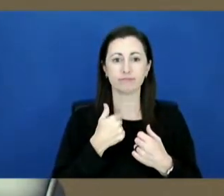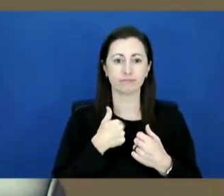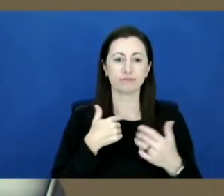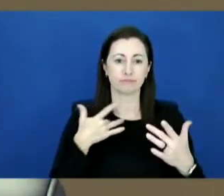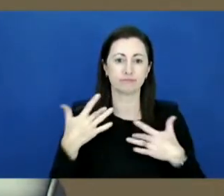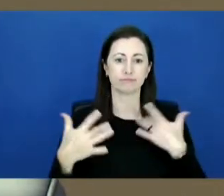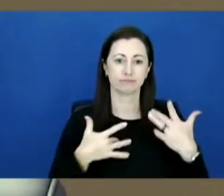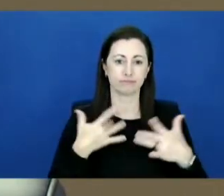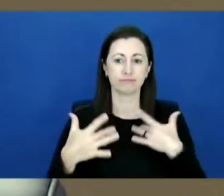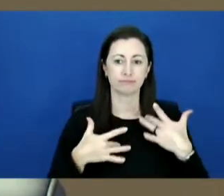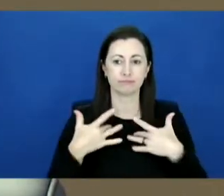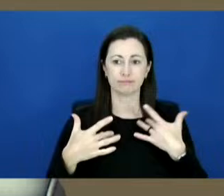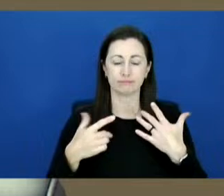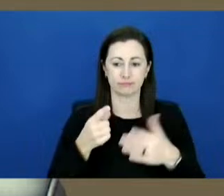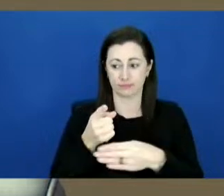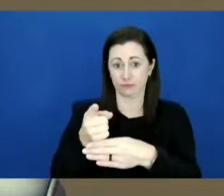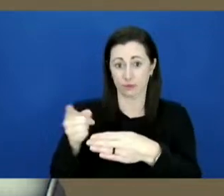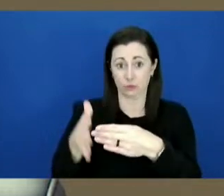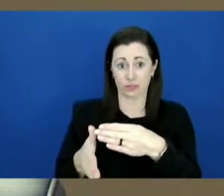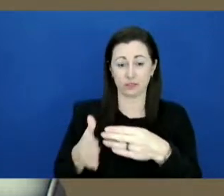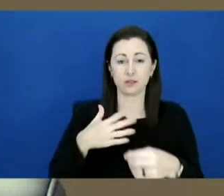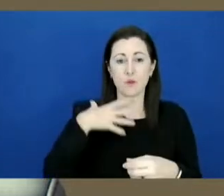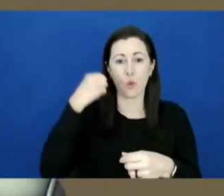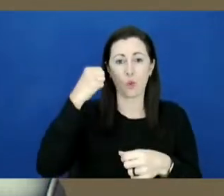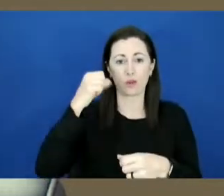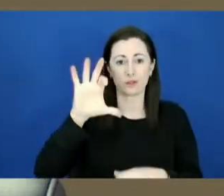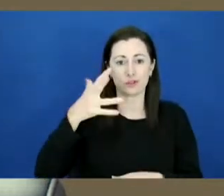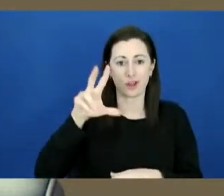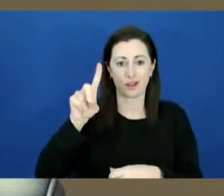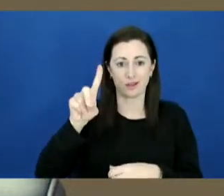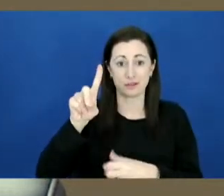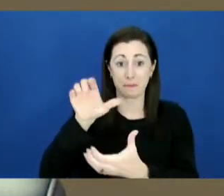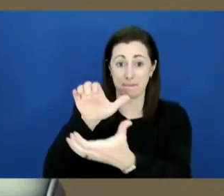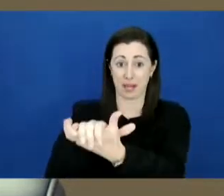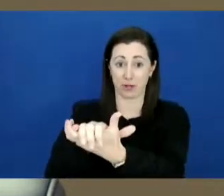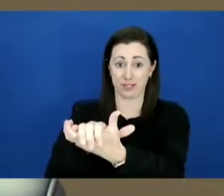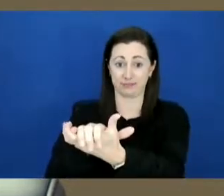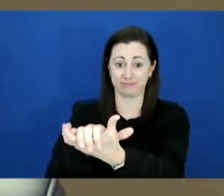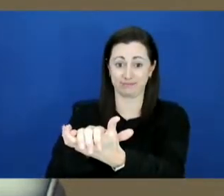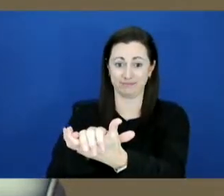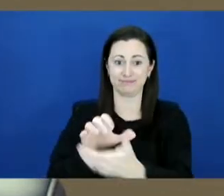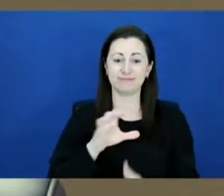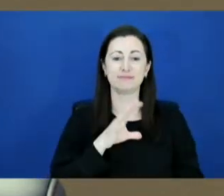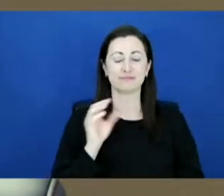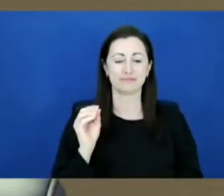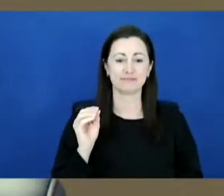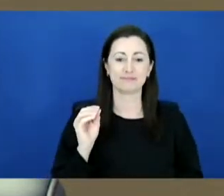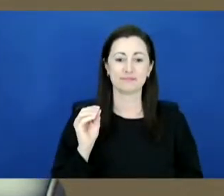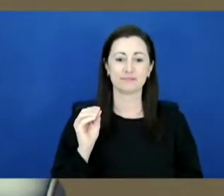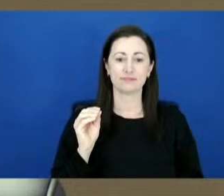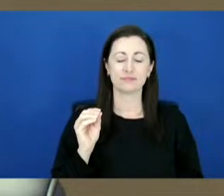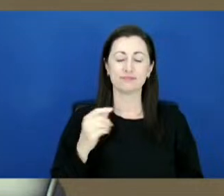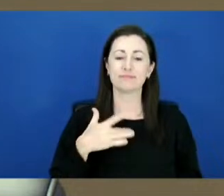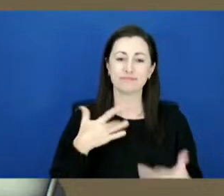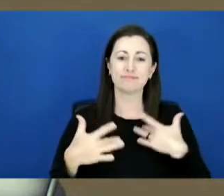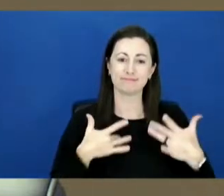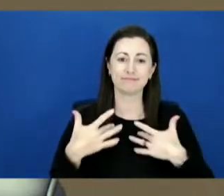I JUST WANTED TO SAY THAT I'M